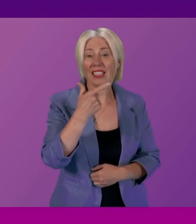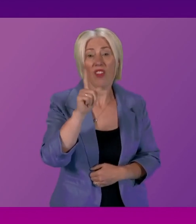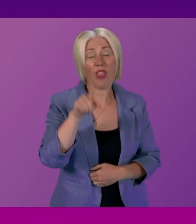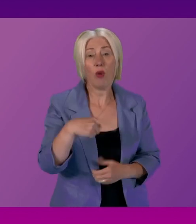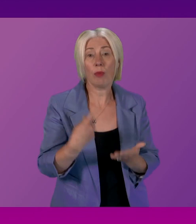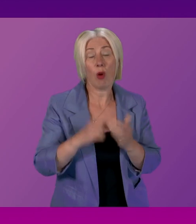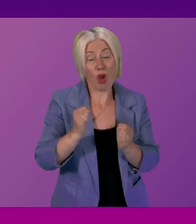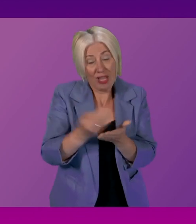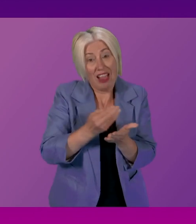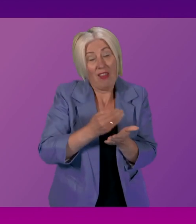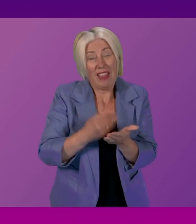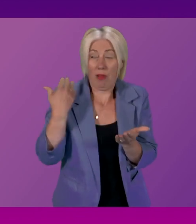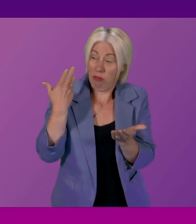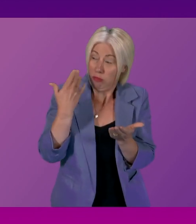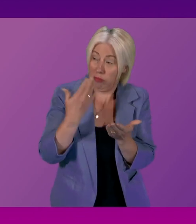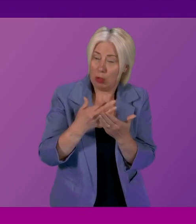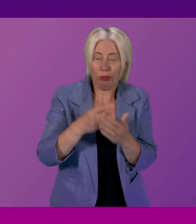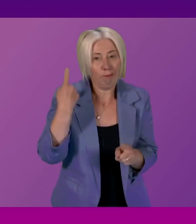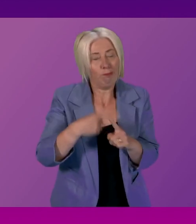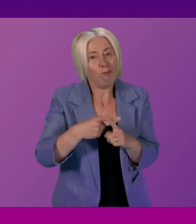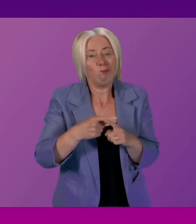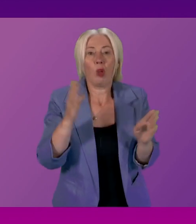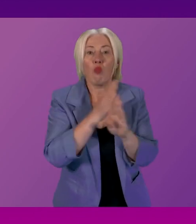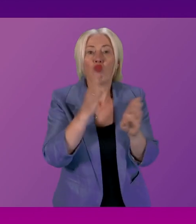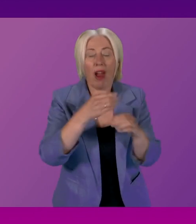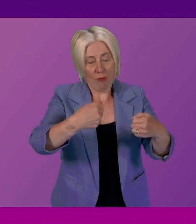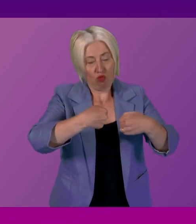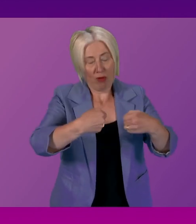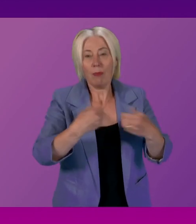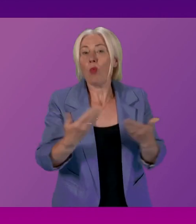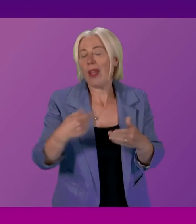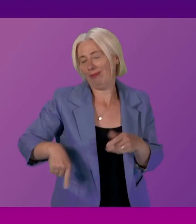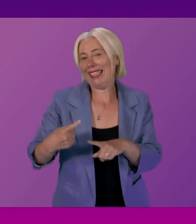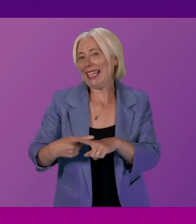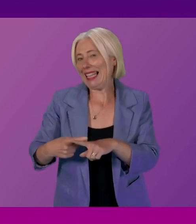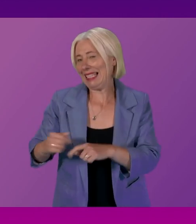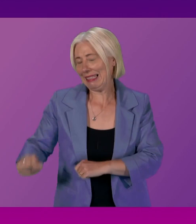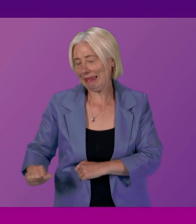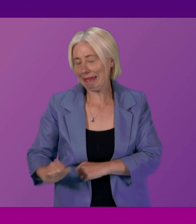savings for faster private treatment in England. She said: